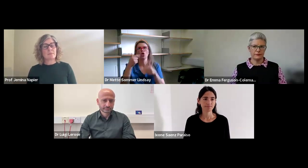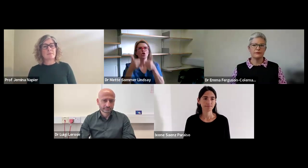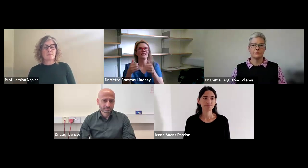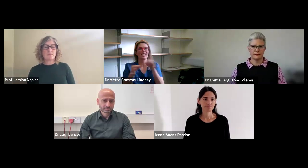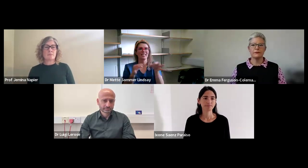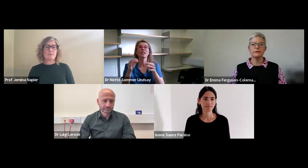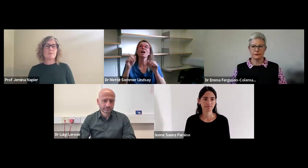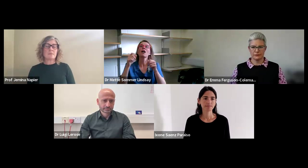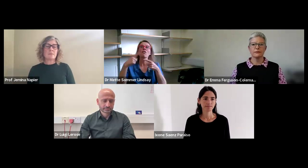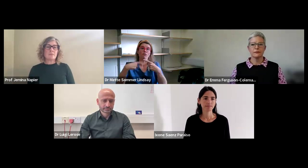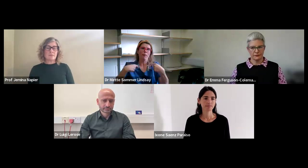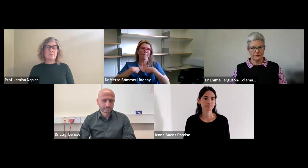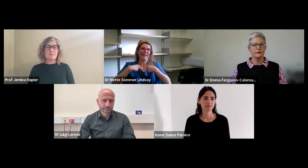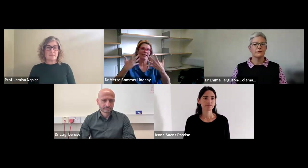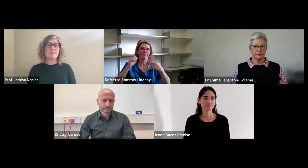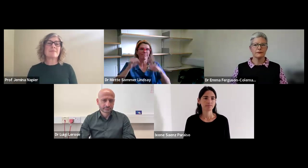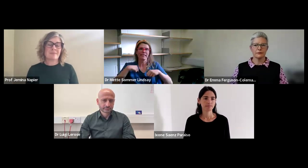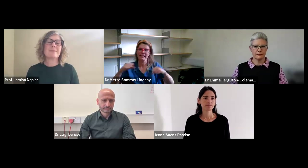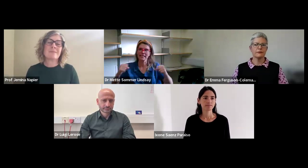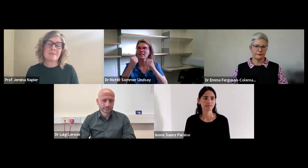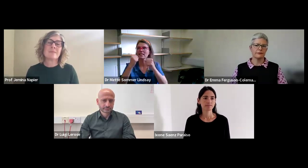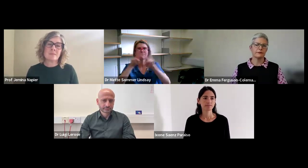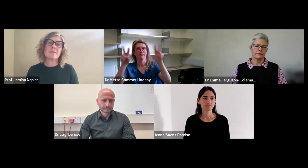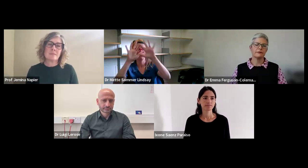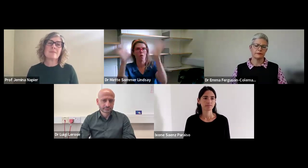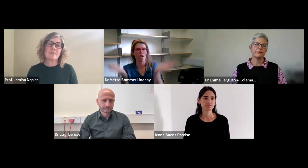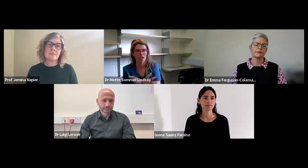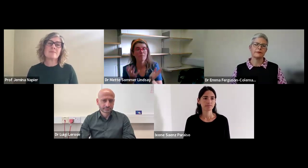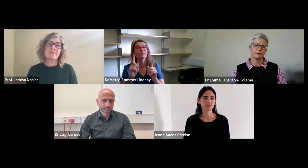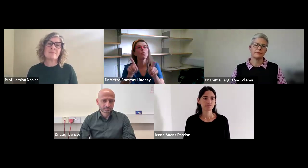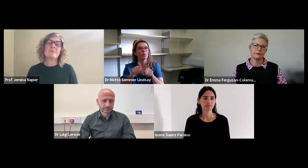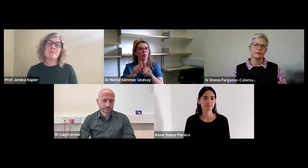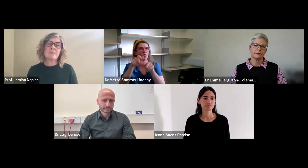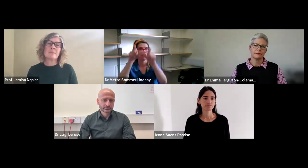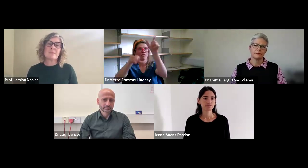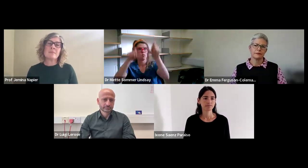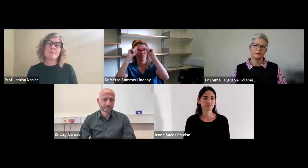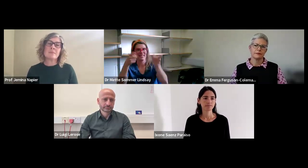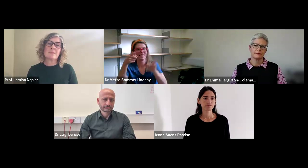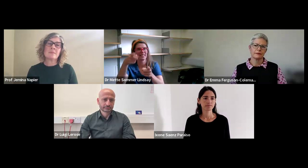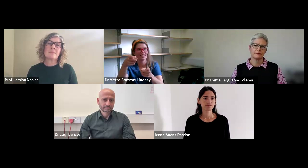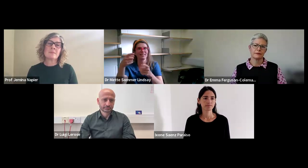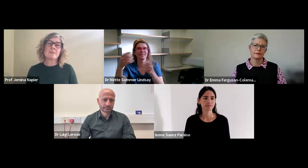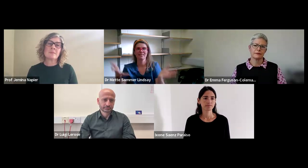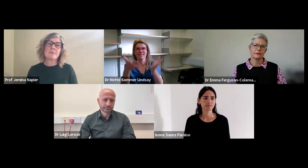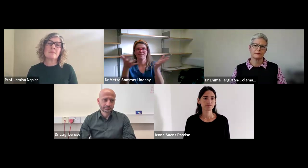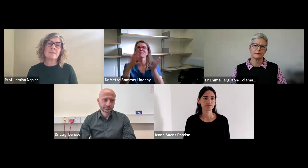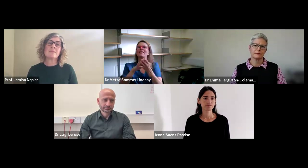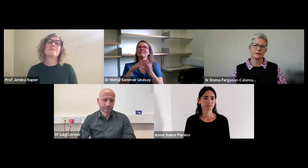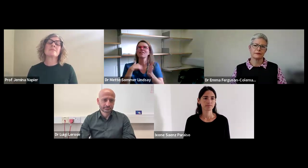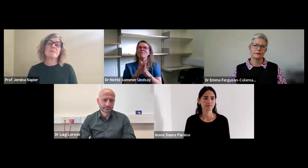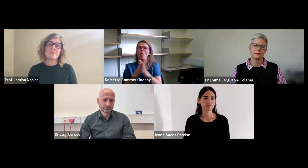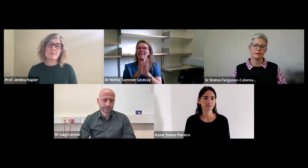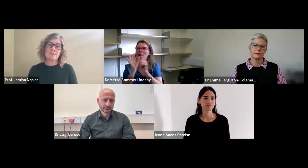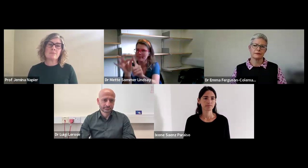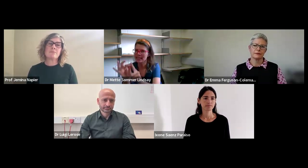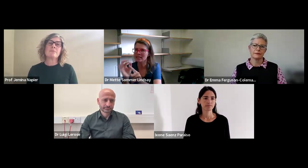we can encourage other deaf PhDs and academics and for me, it's been absolutely a game changer